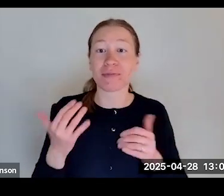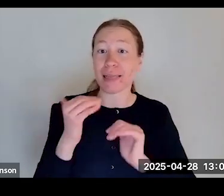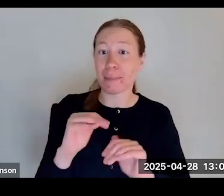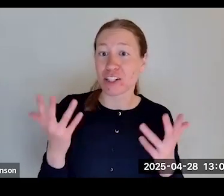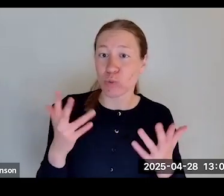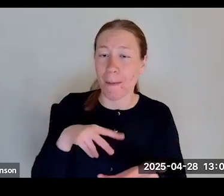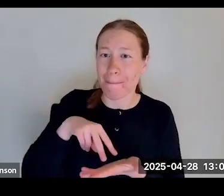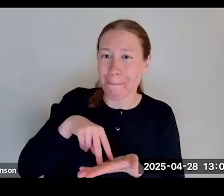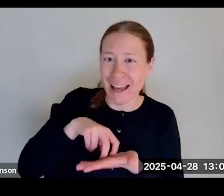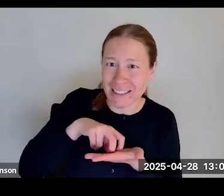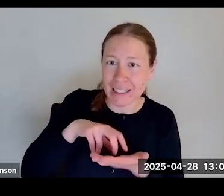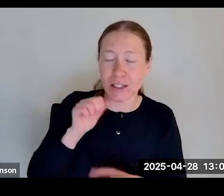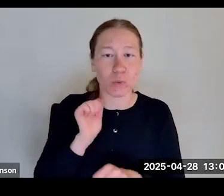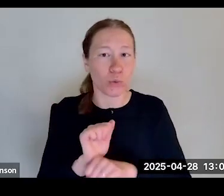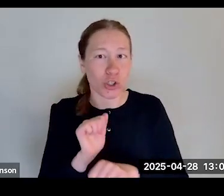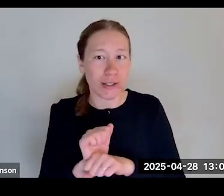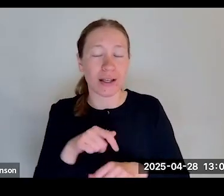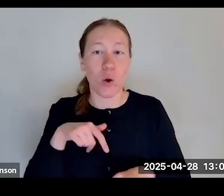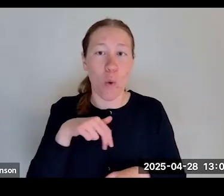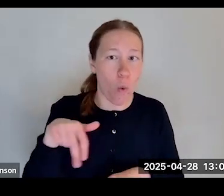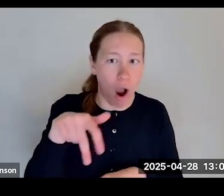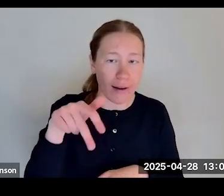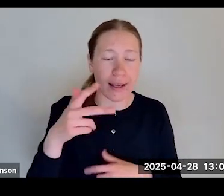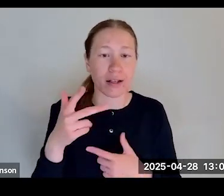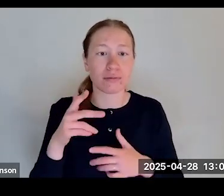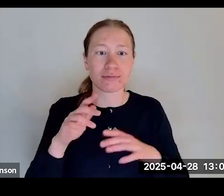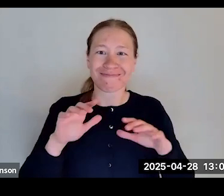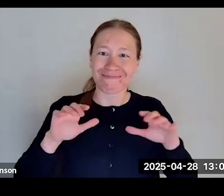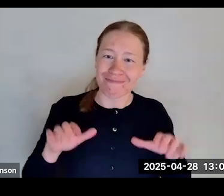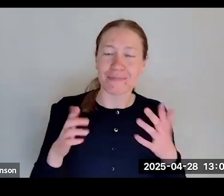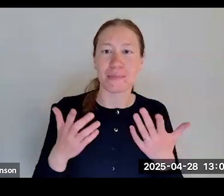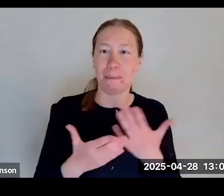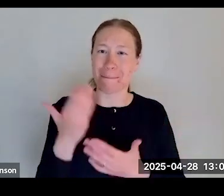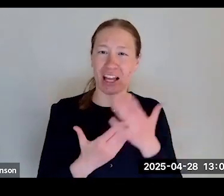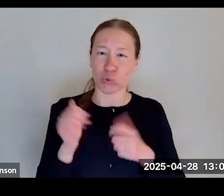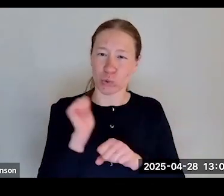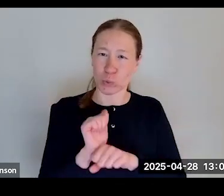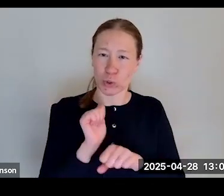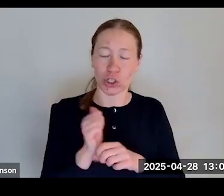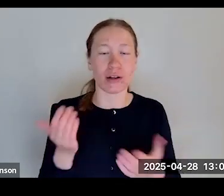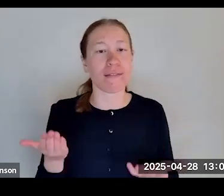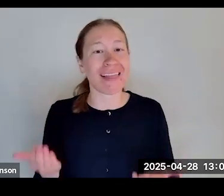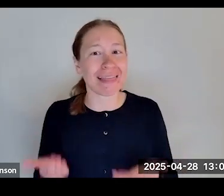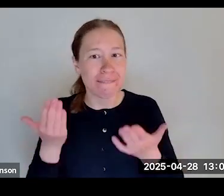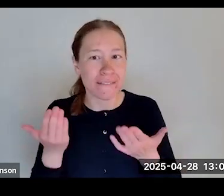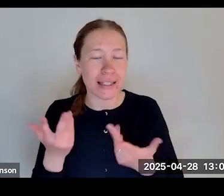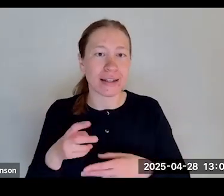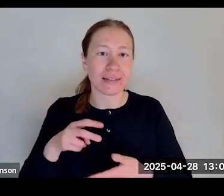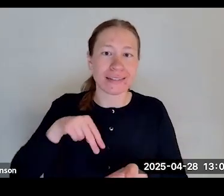working, walking, performing manual tasks, lifting, standing, and sitting,